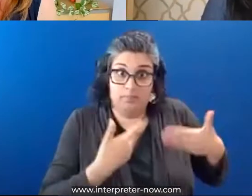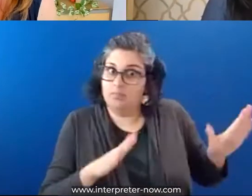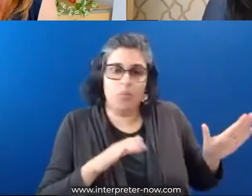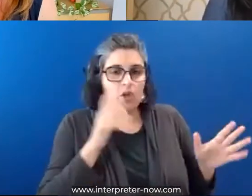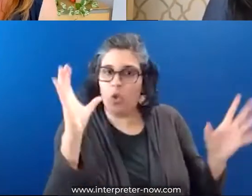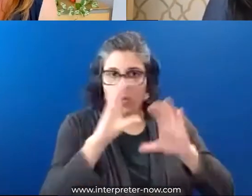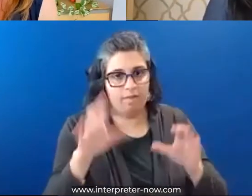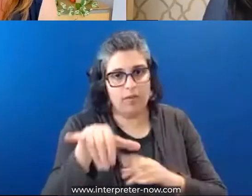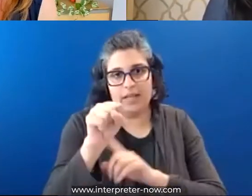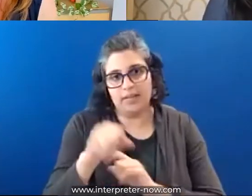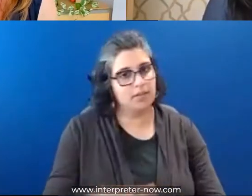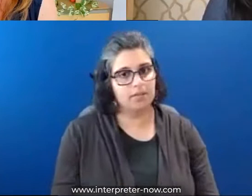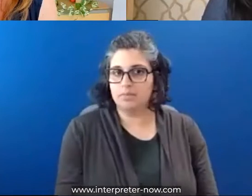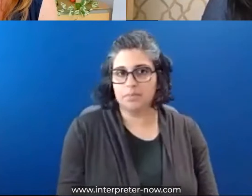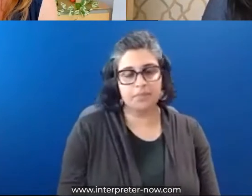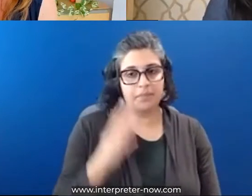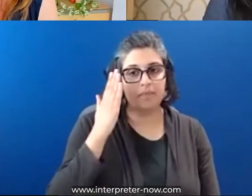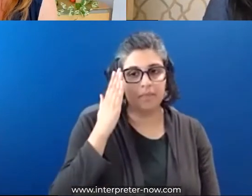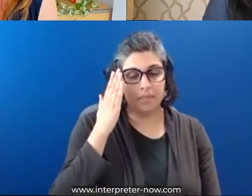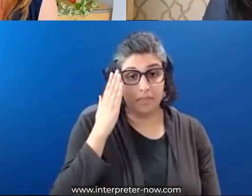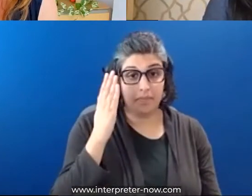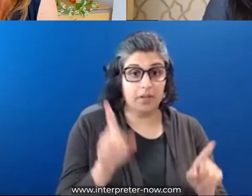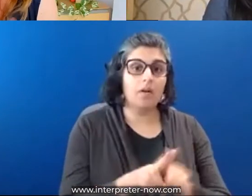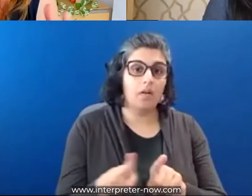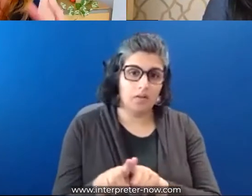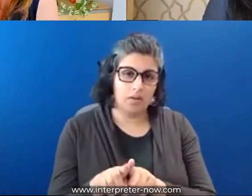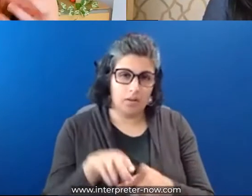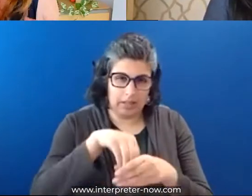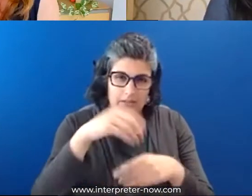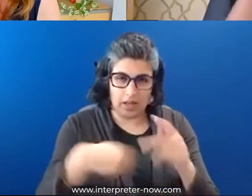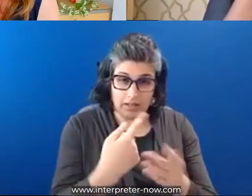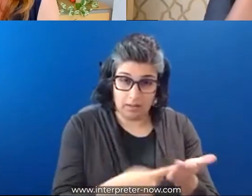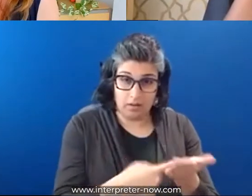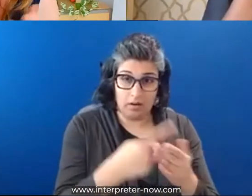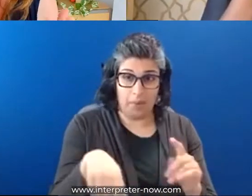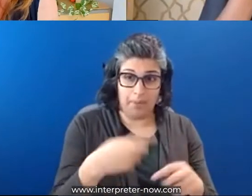And also, I think the other thing that comes into play in conversations about hard topics